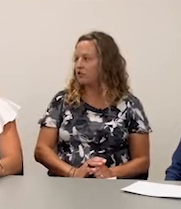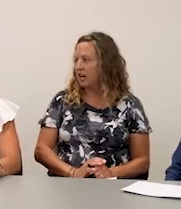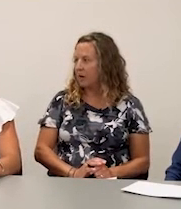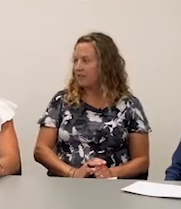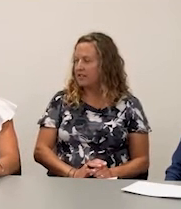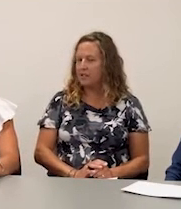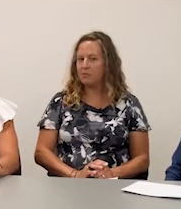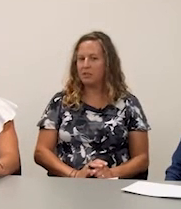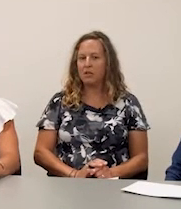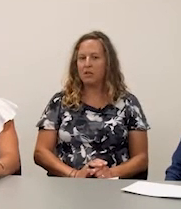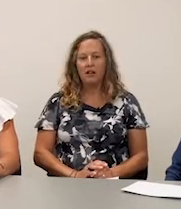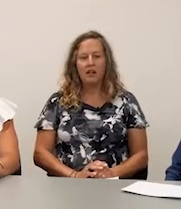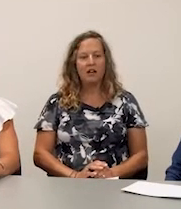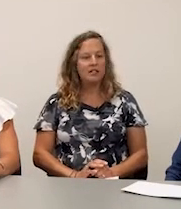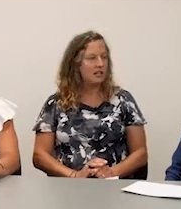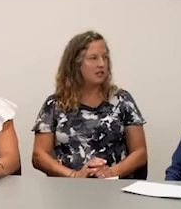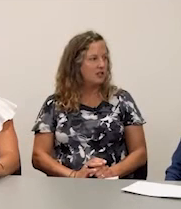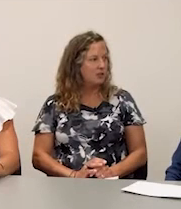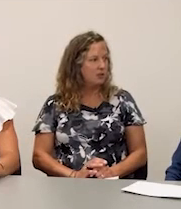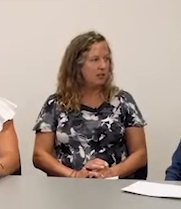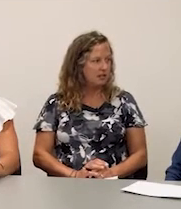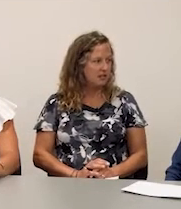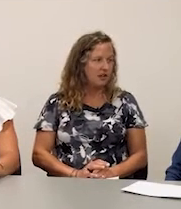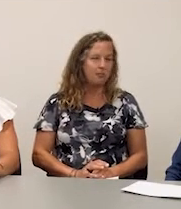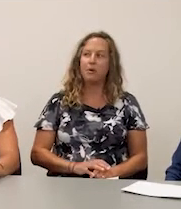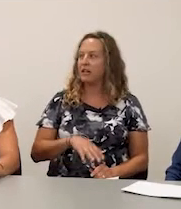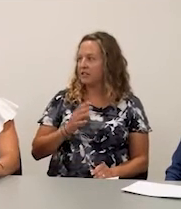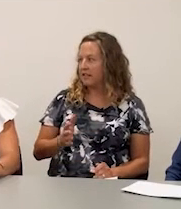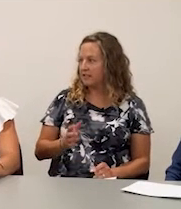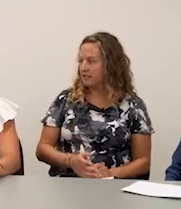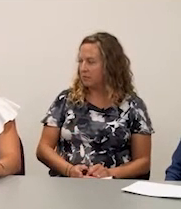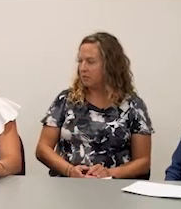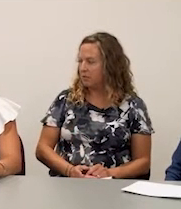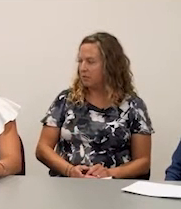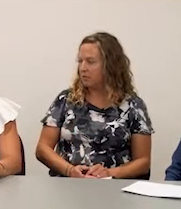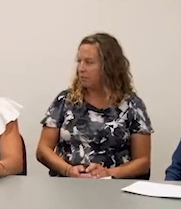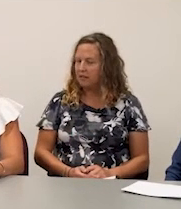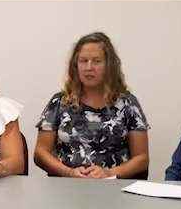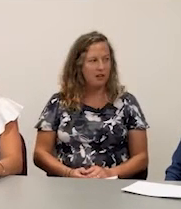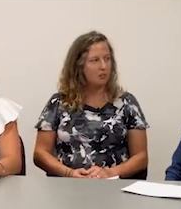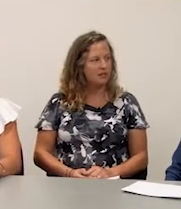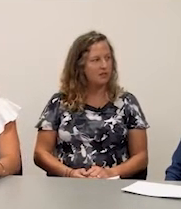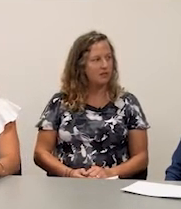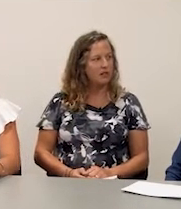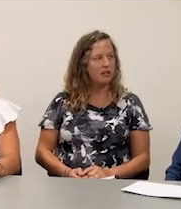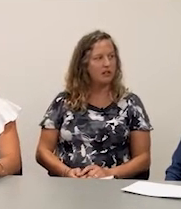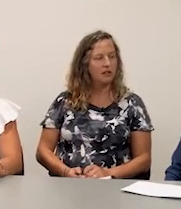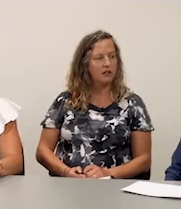jobs that seem to be unattended to, because there are bigger tasks to be completed in their place of work.